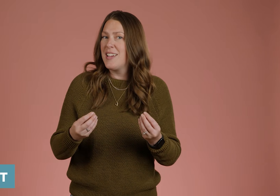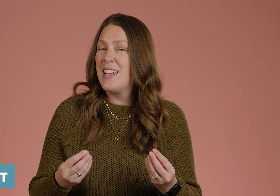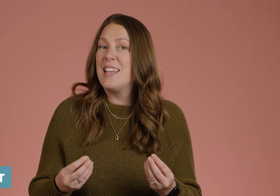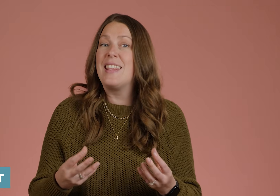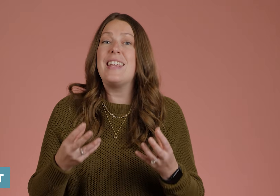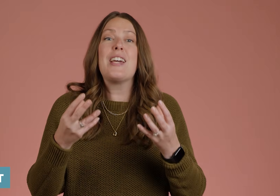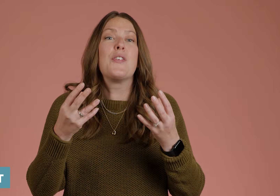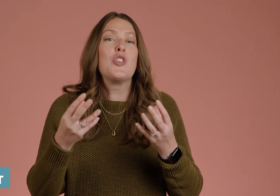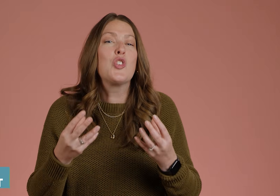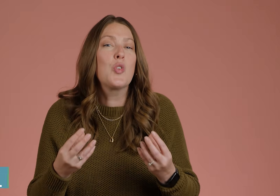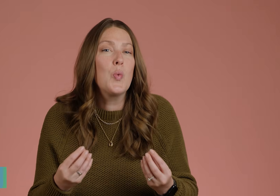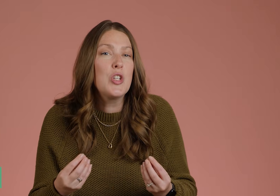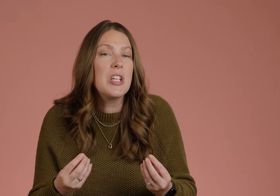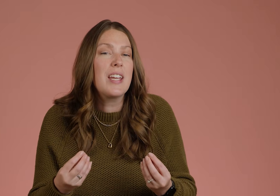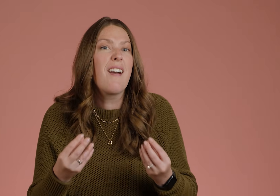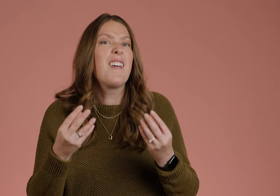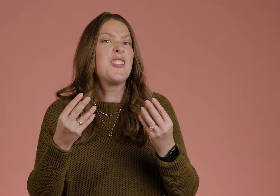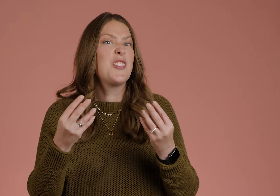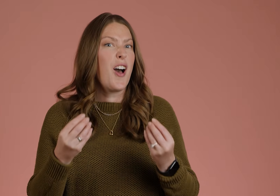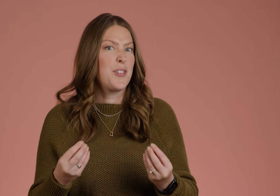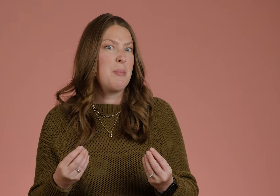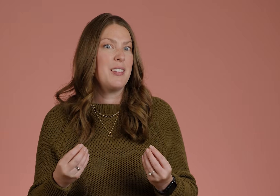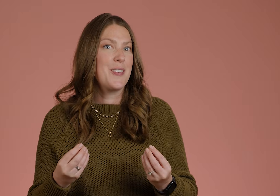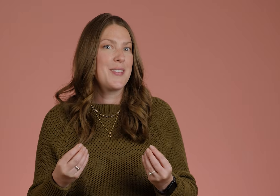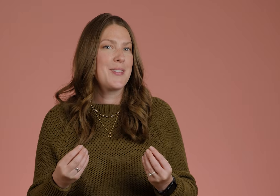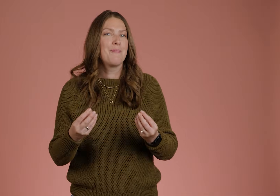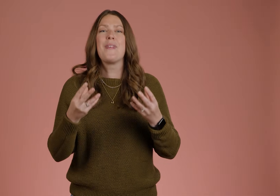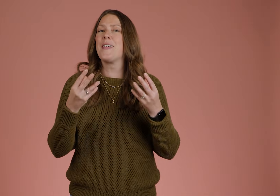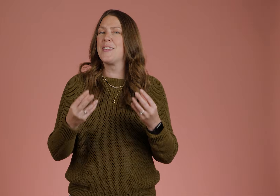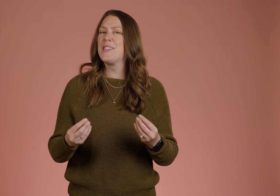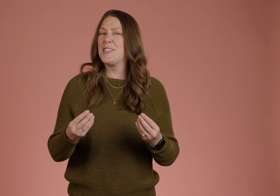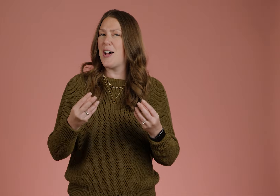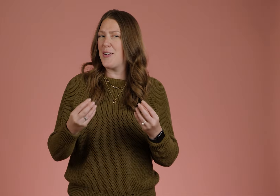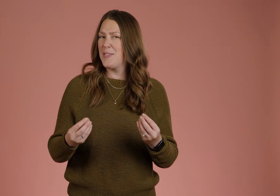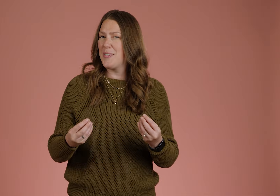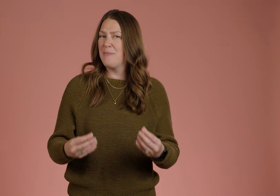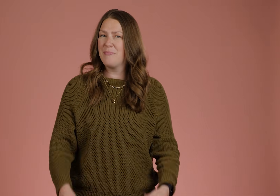Think of squishing soft pillows. Soft.